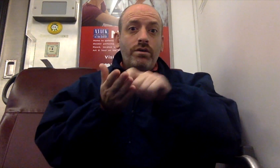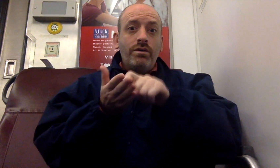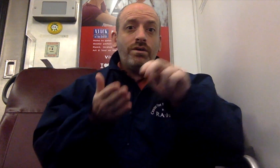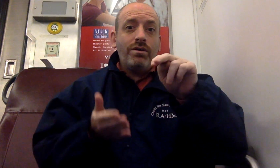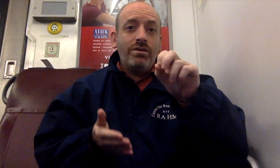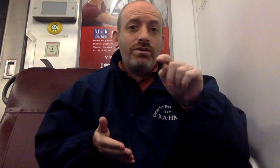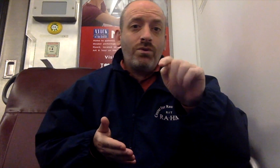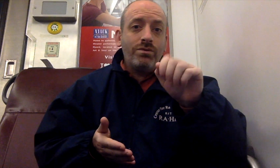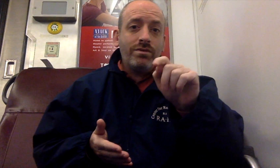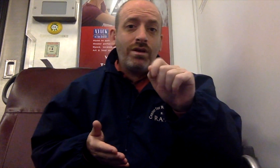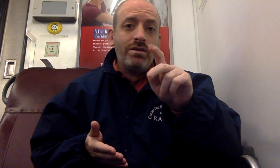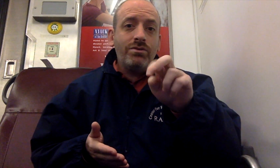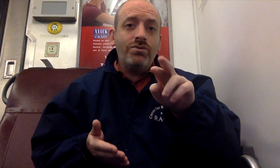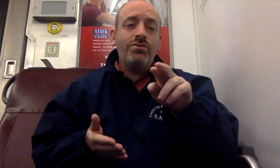and much more. Notetakers,